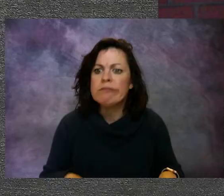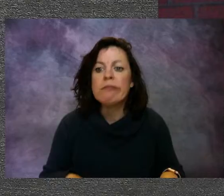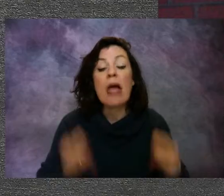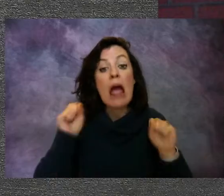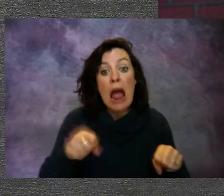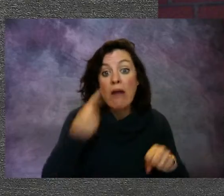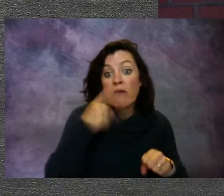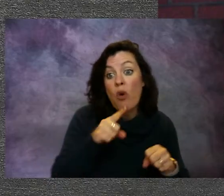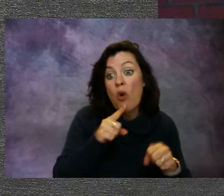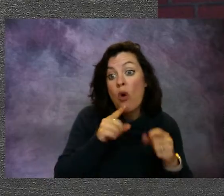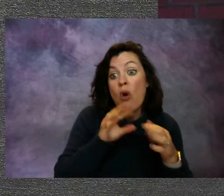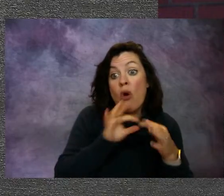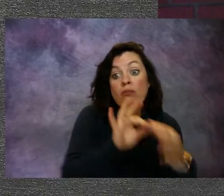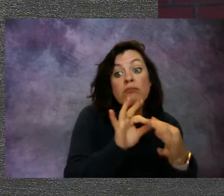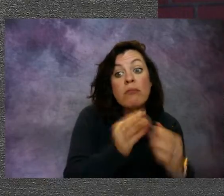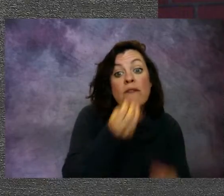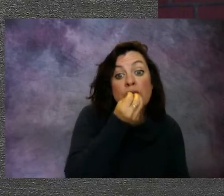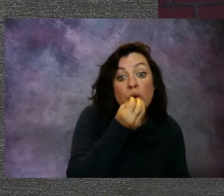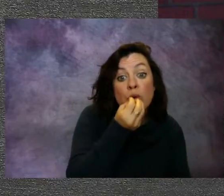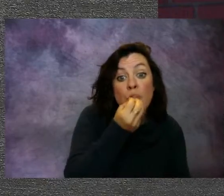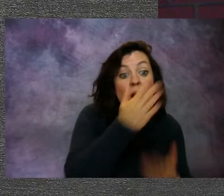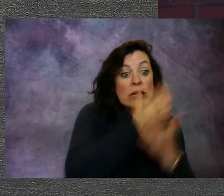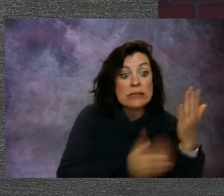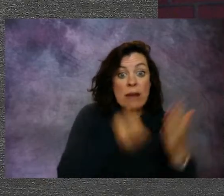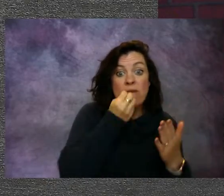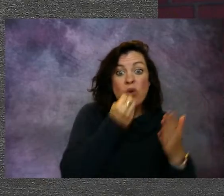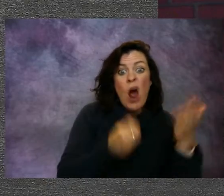that are really hot, like soup,